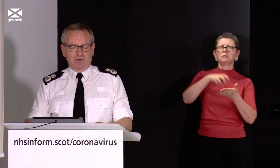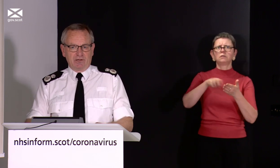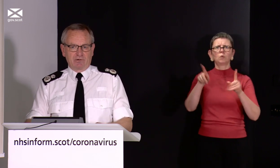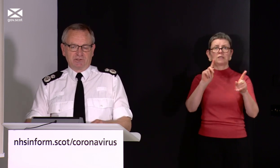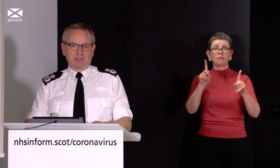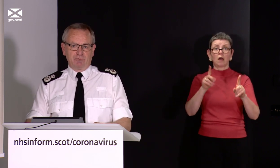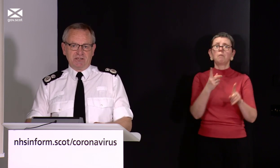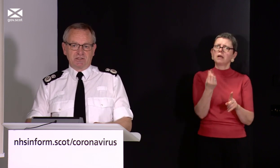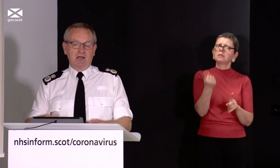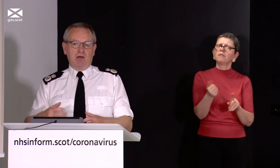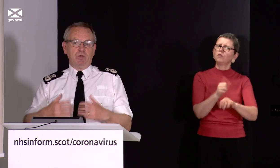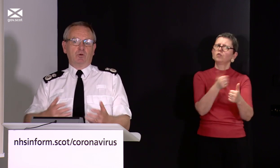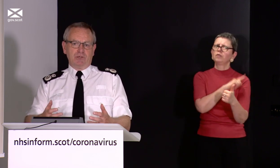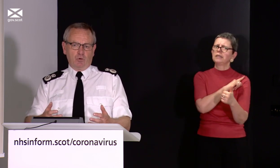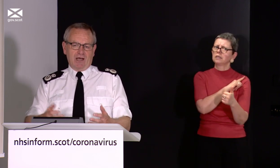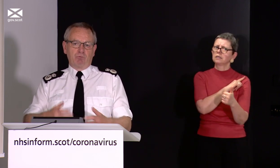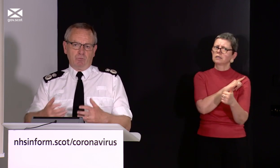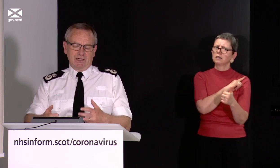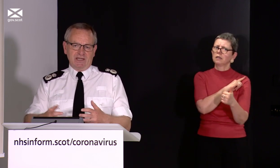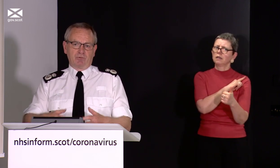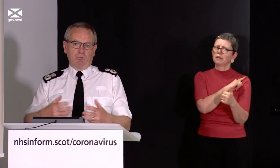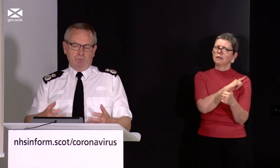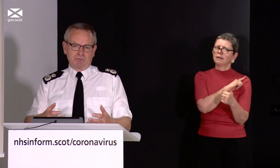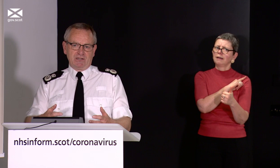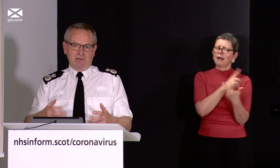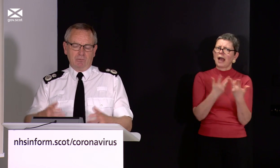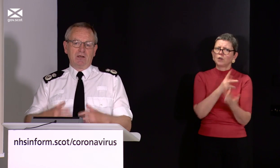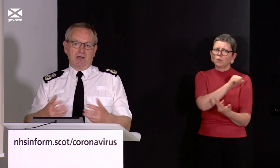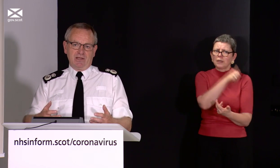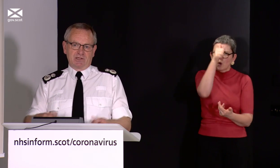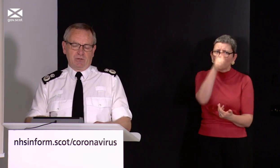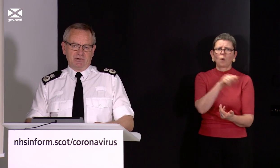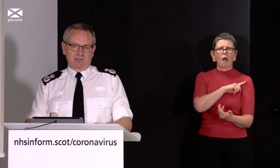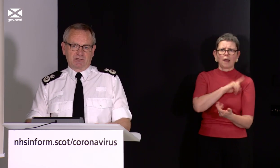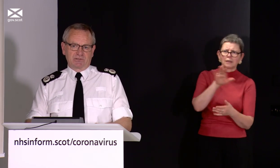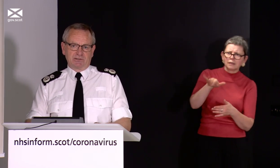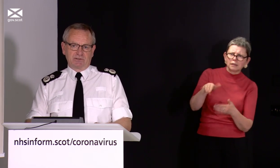there for legitimate reasons. And we will only know that when we engage with them, when we speak with them, and they explain their circumstances.